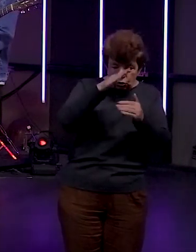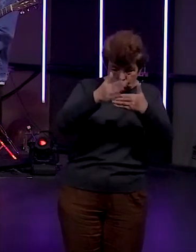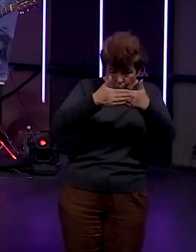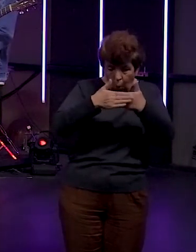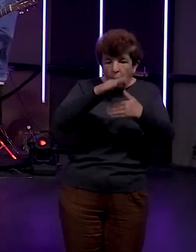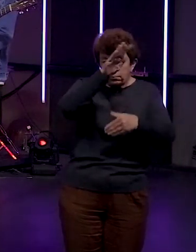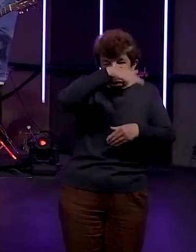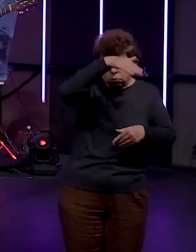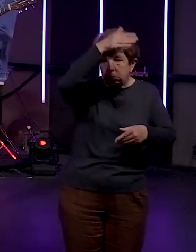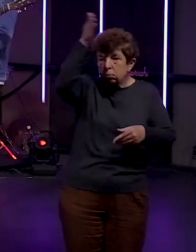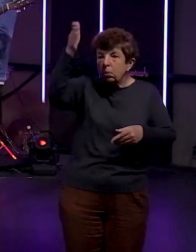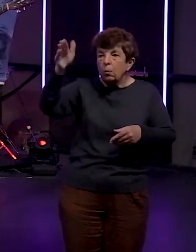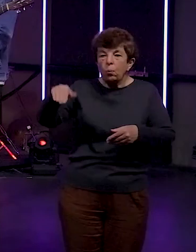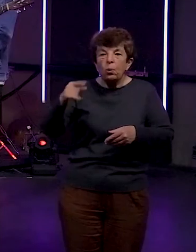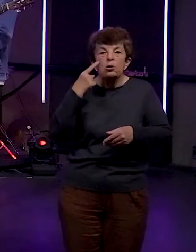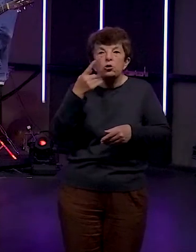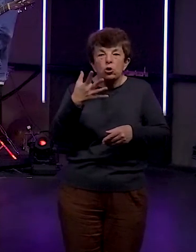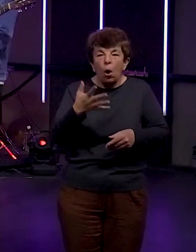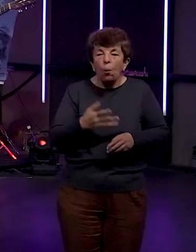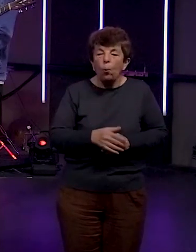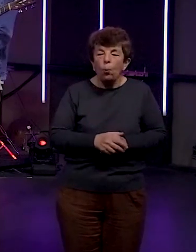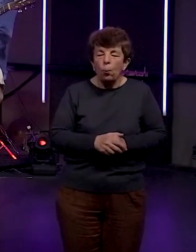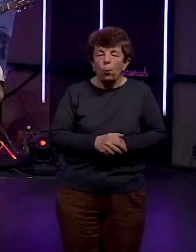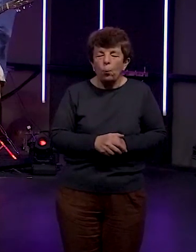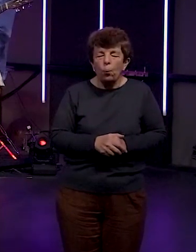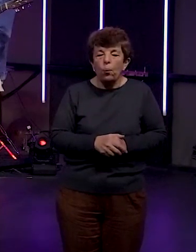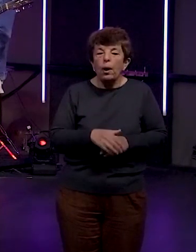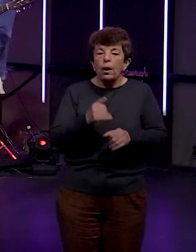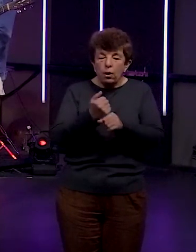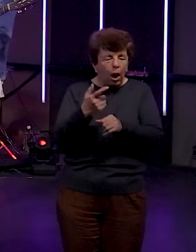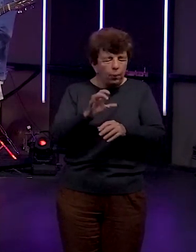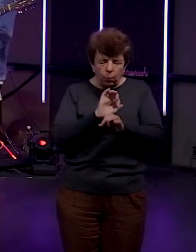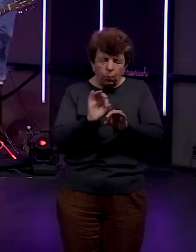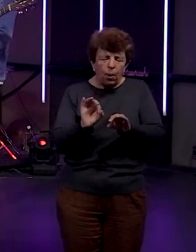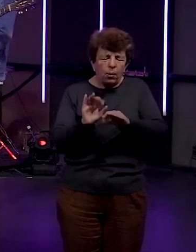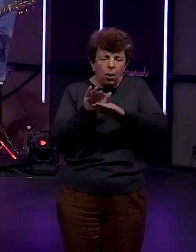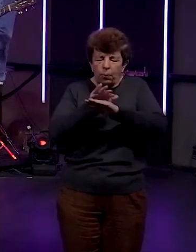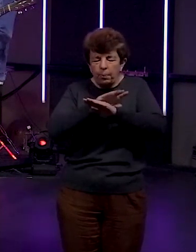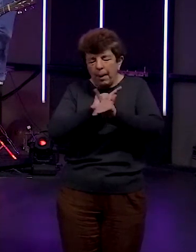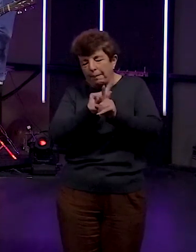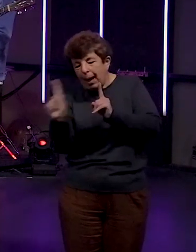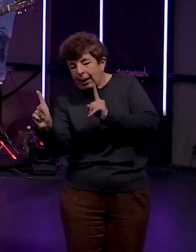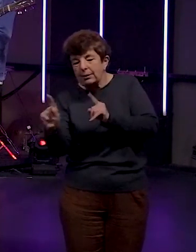a sign and God would pass over them the plague of death would